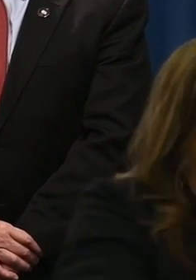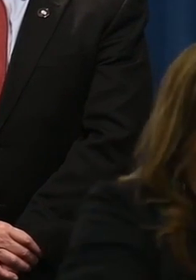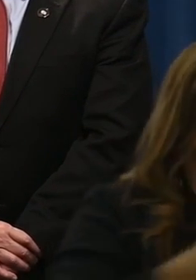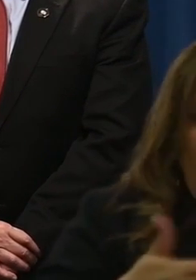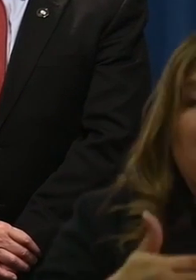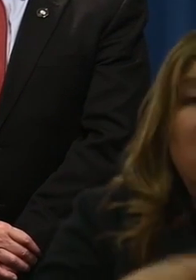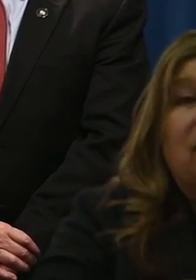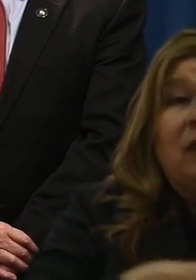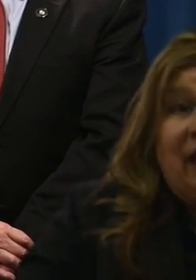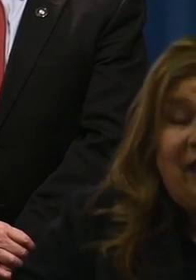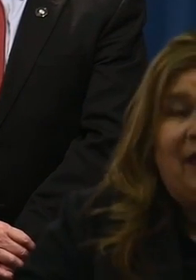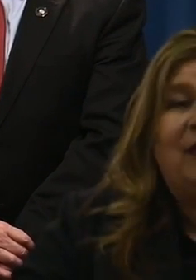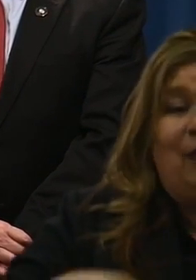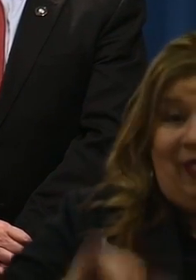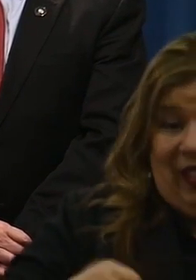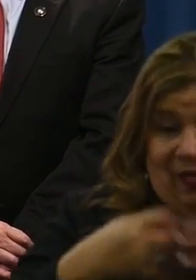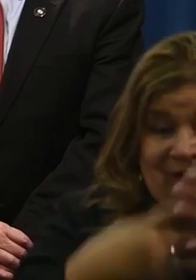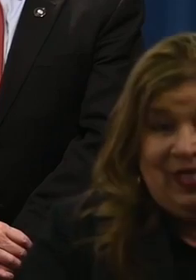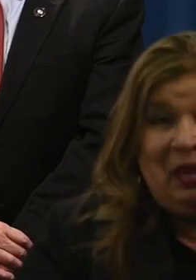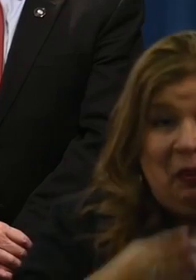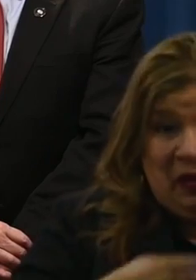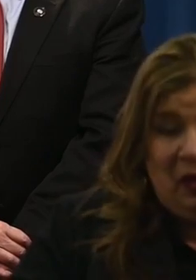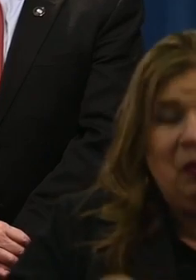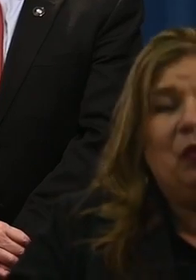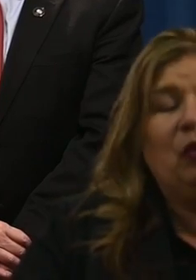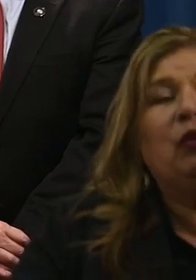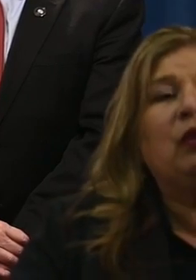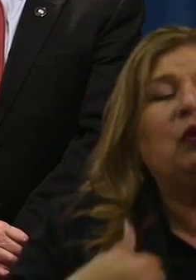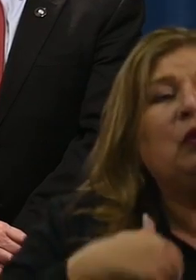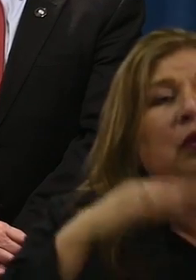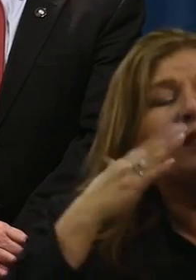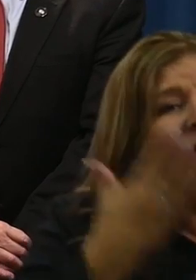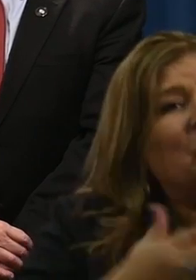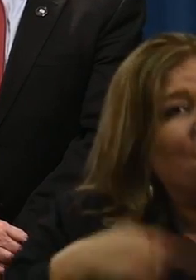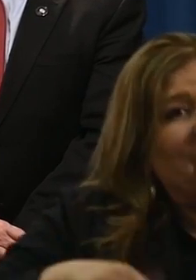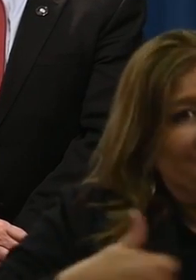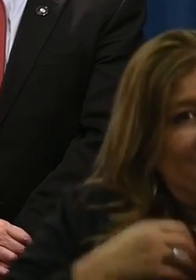And that sort of led ultimately to the conclusion that a proclamation